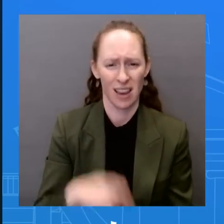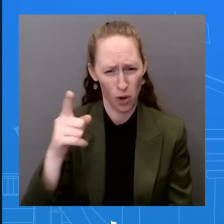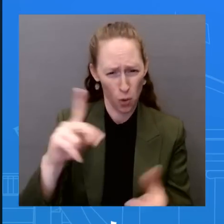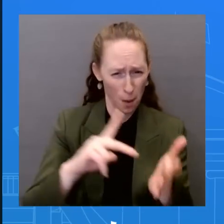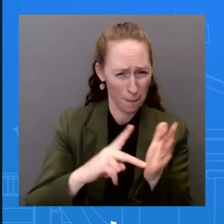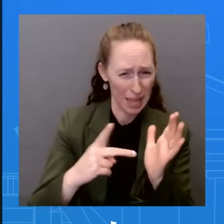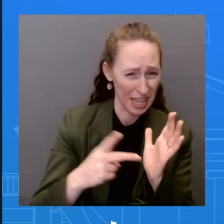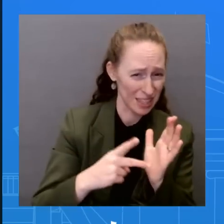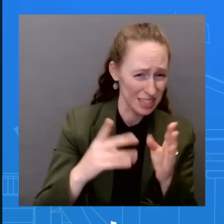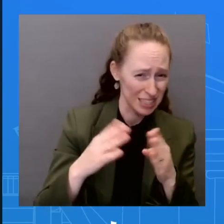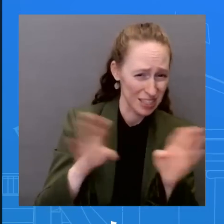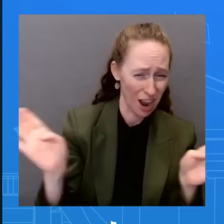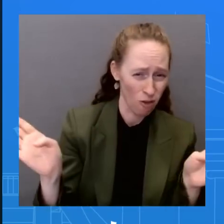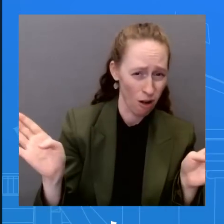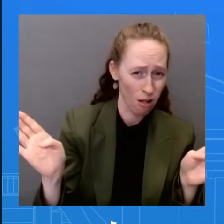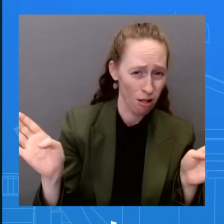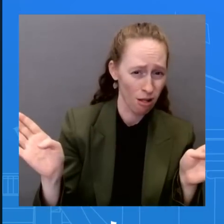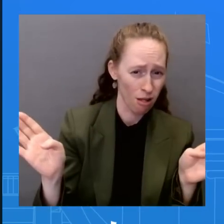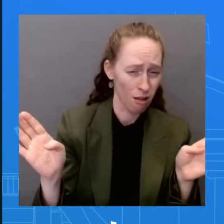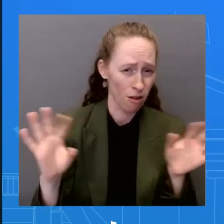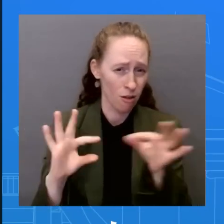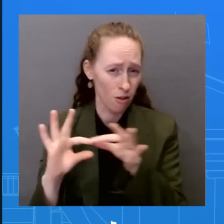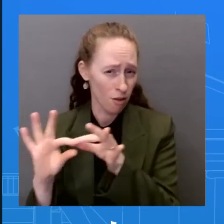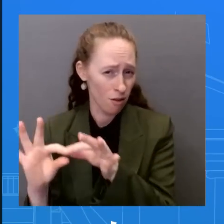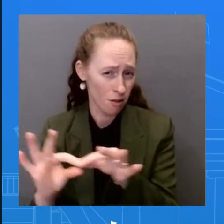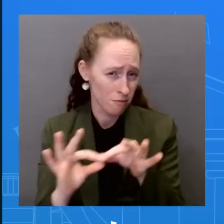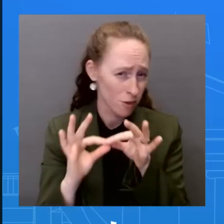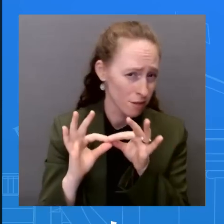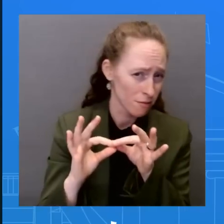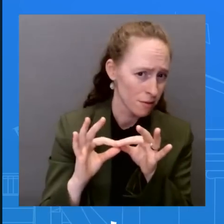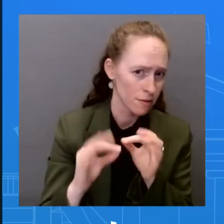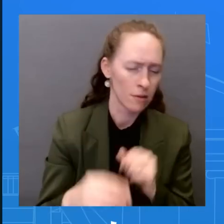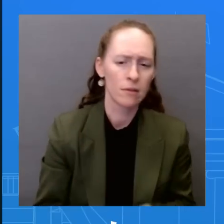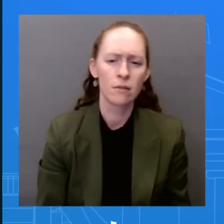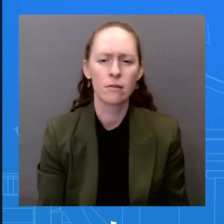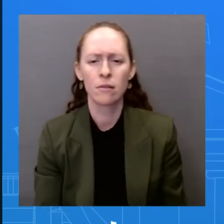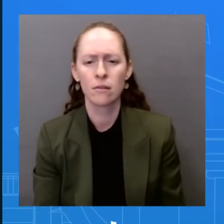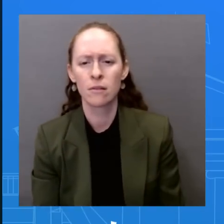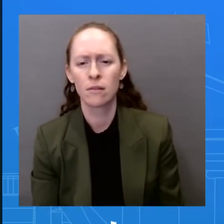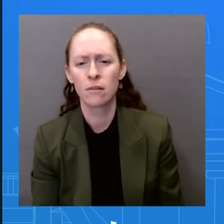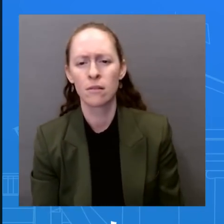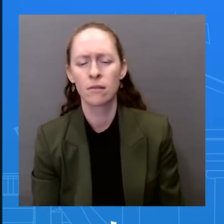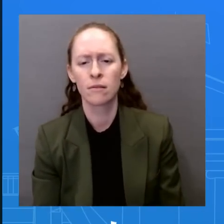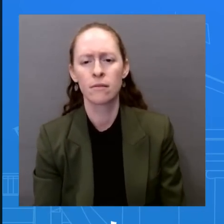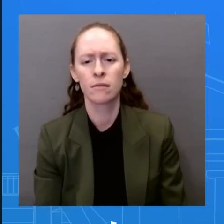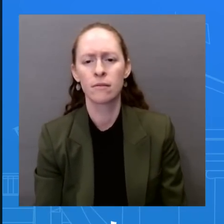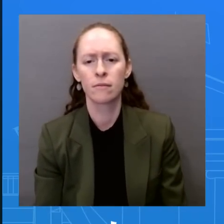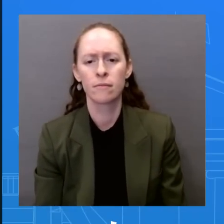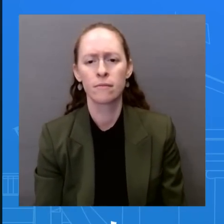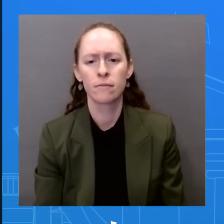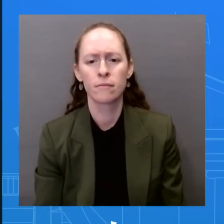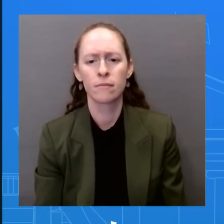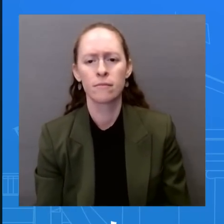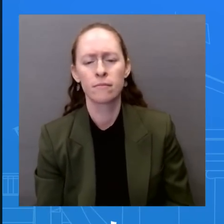the Western alliance, as it pertains to Ukraine -- Ms. Jean-Pierre: -- with NATO? The Press: -- and whether or not political instability driven by energy cost increases could be very problematic.